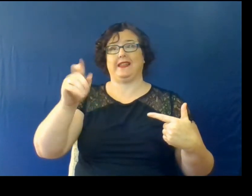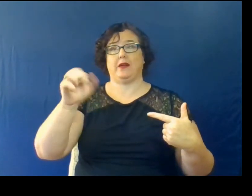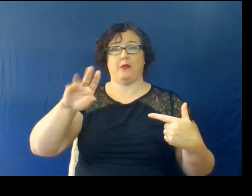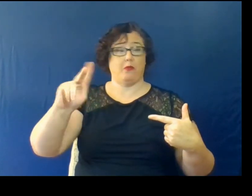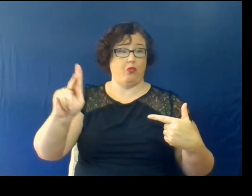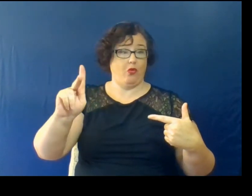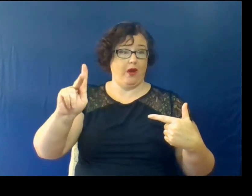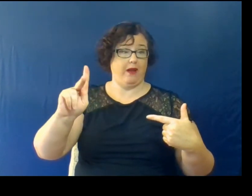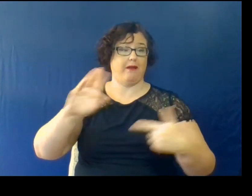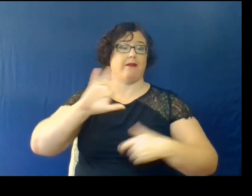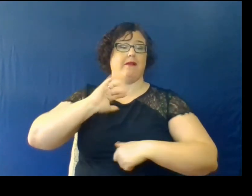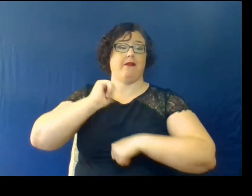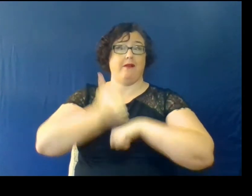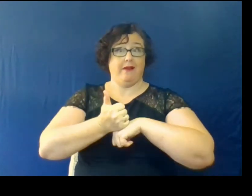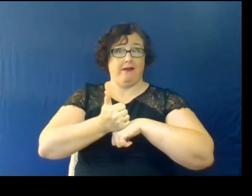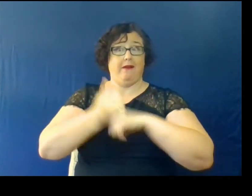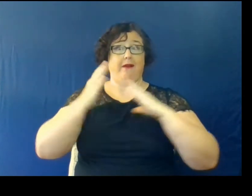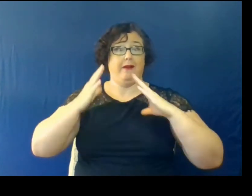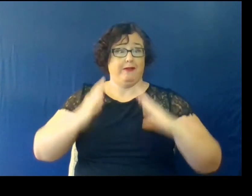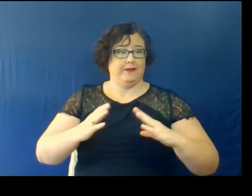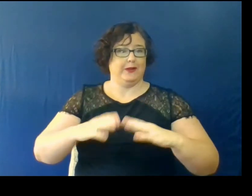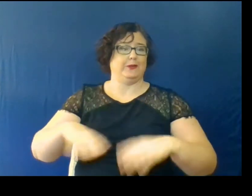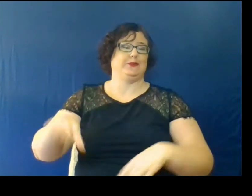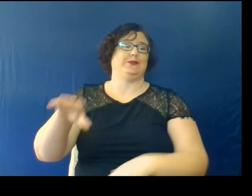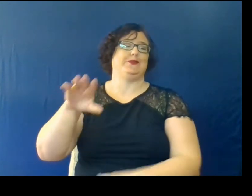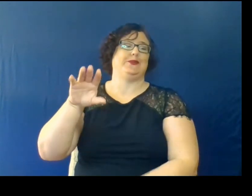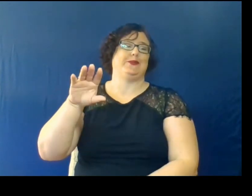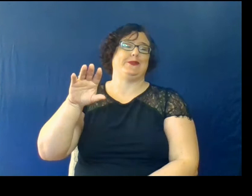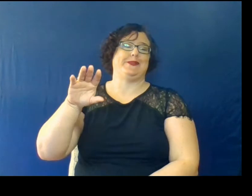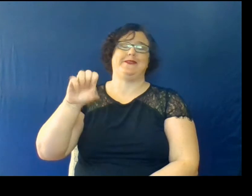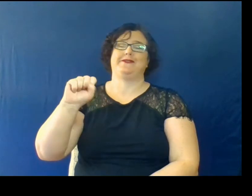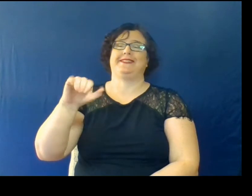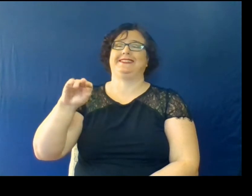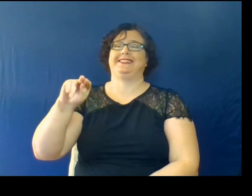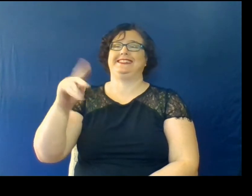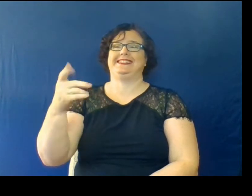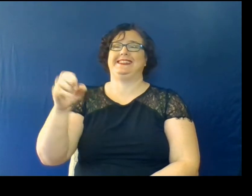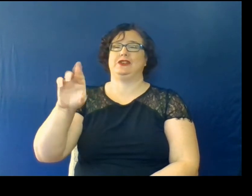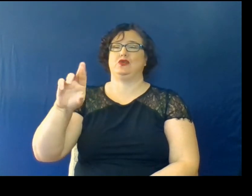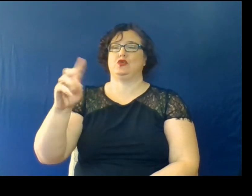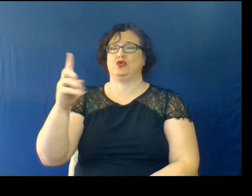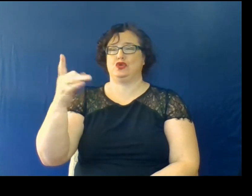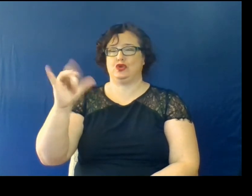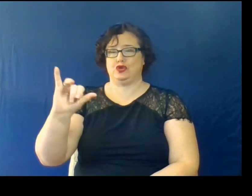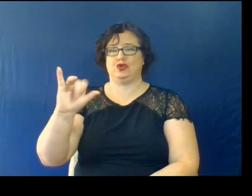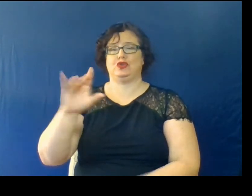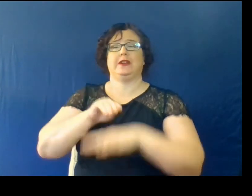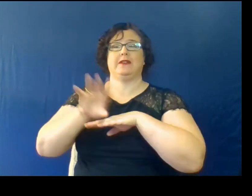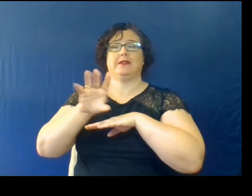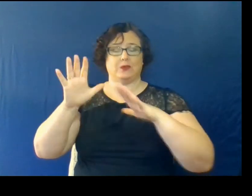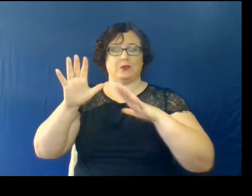ex-commissioner of the Rehabilitation Services Administration at the federal level. Charlie